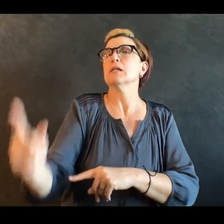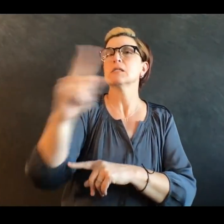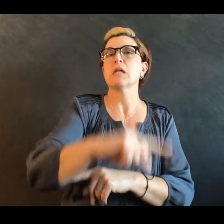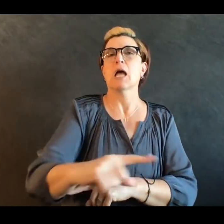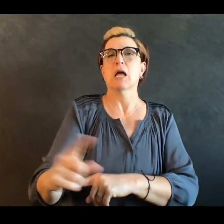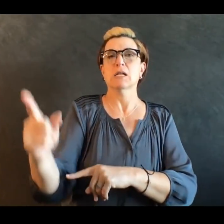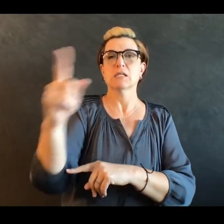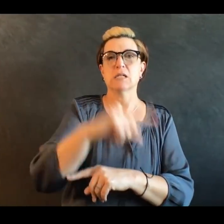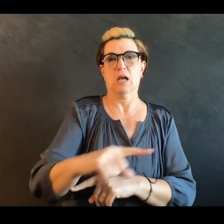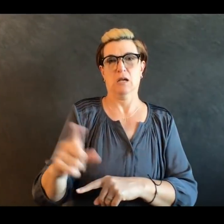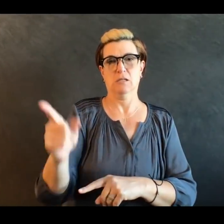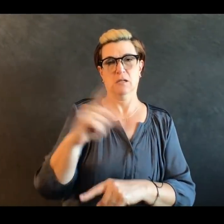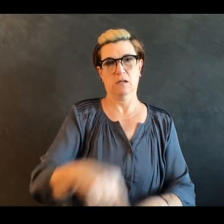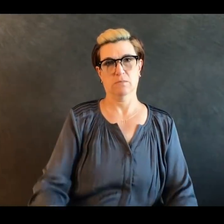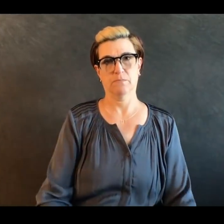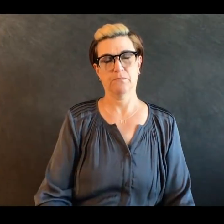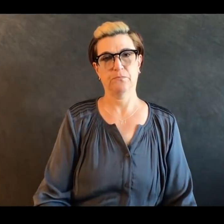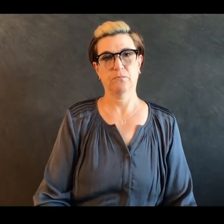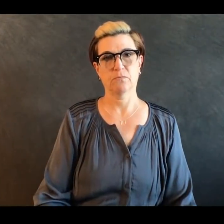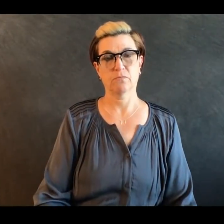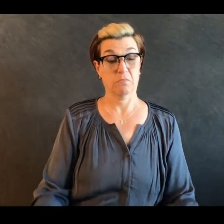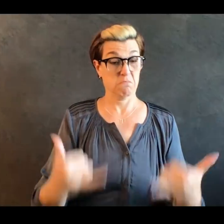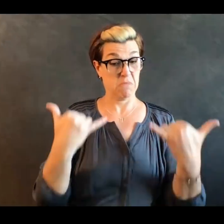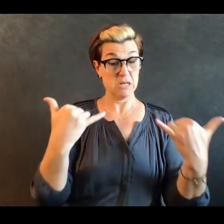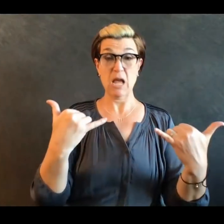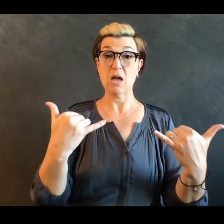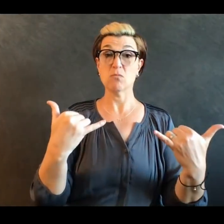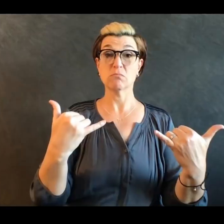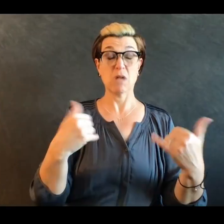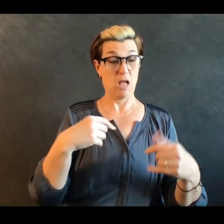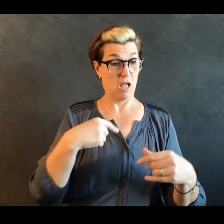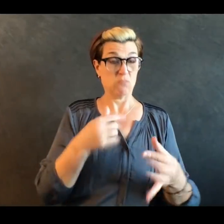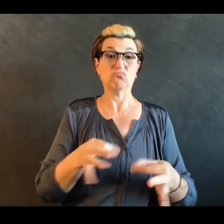security of our nation and all nations as we announced yesterday the US